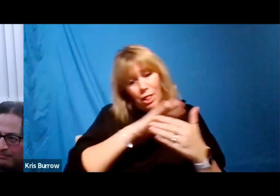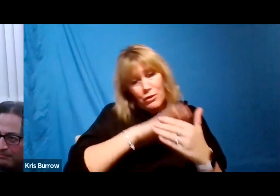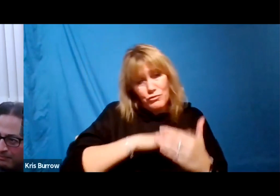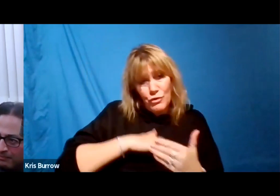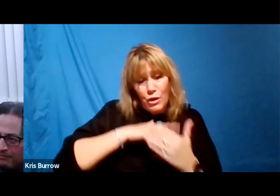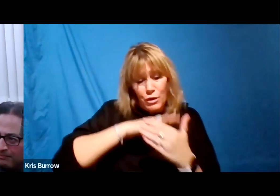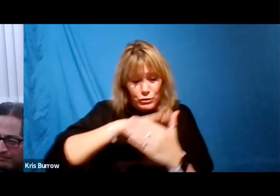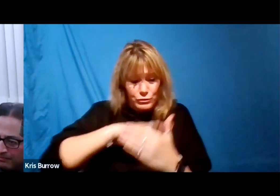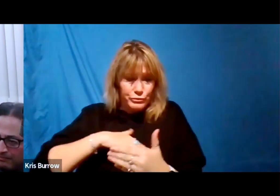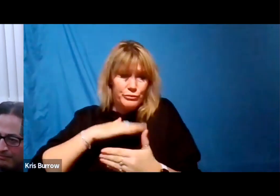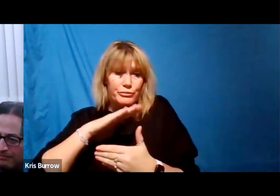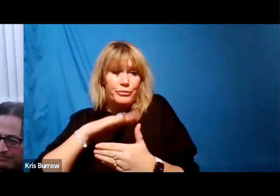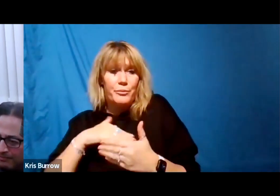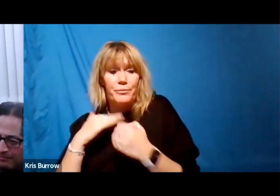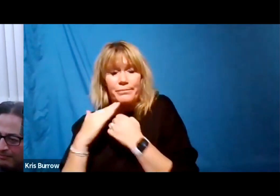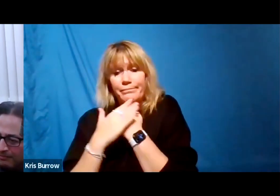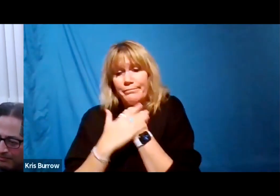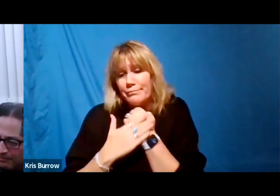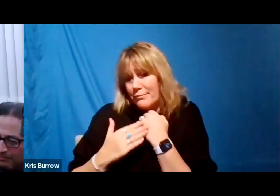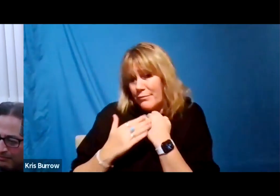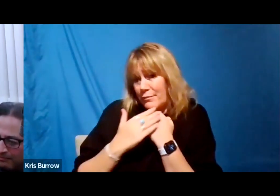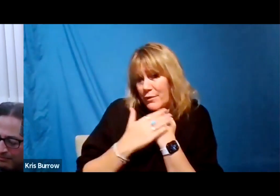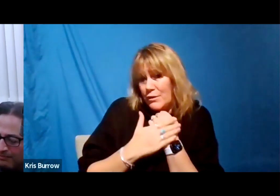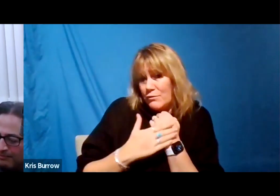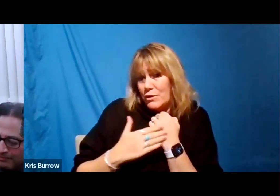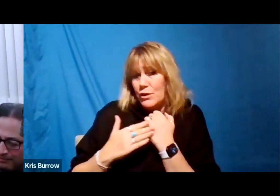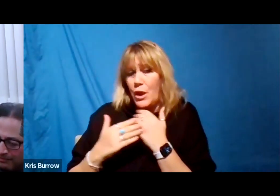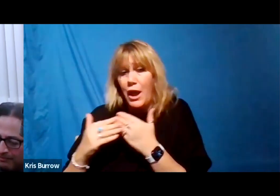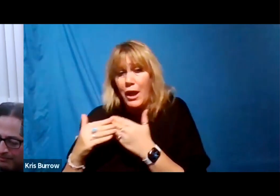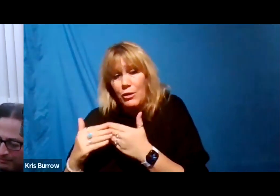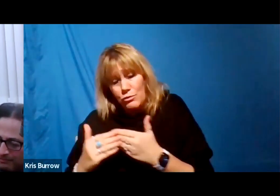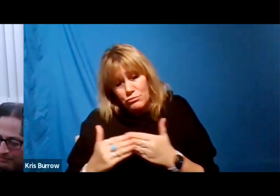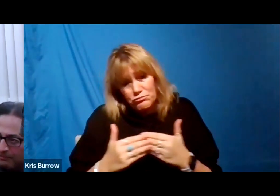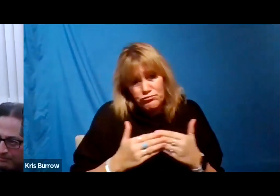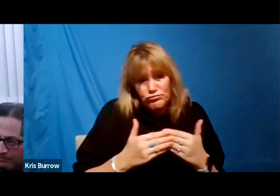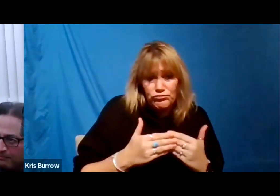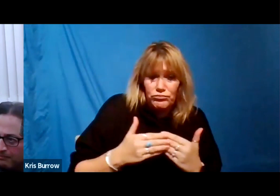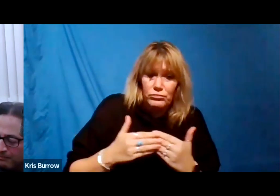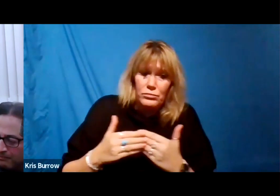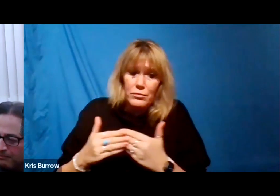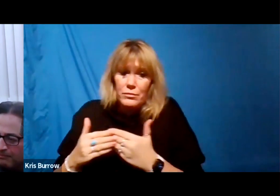holding his guitar up. I've known him